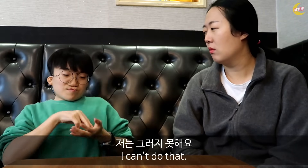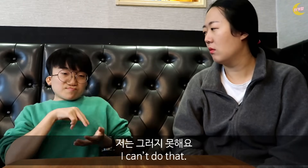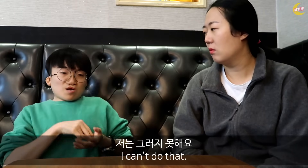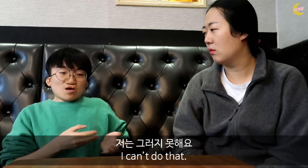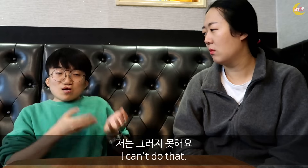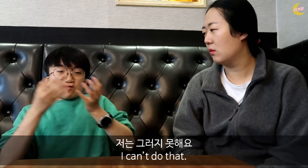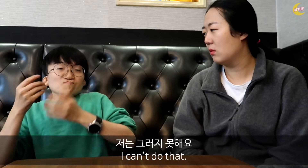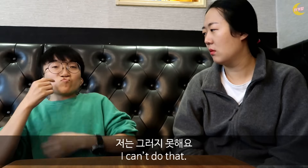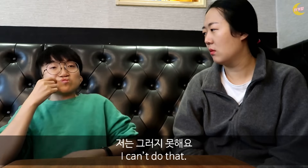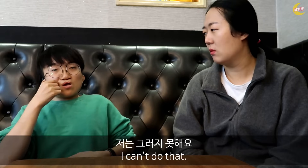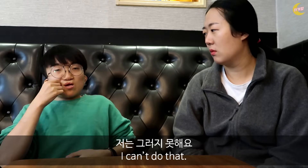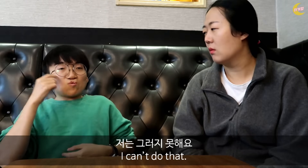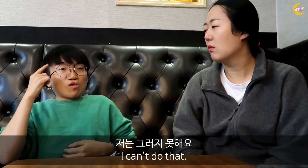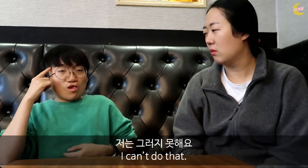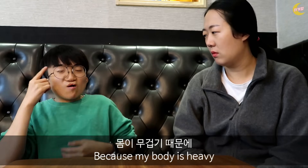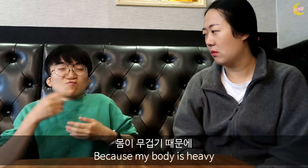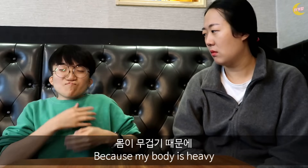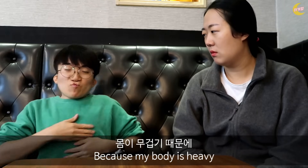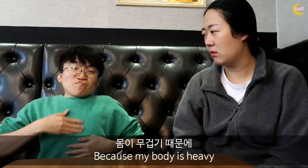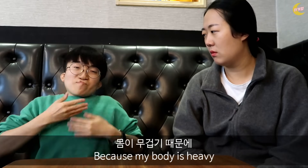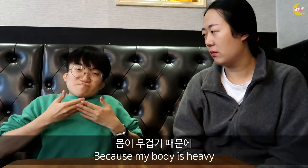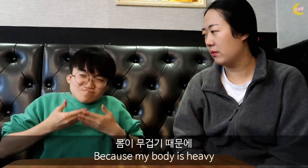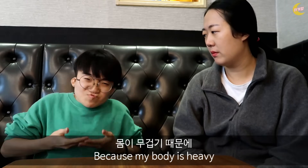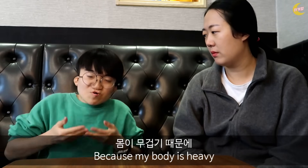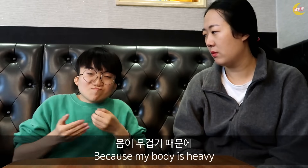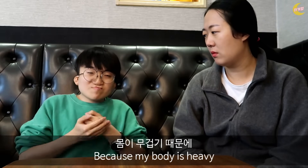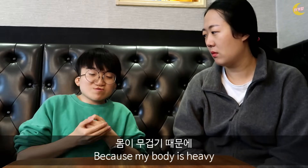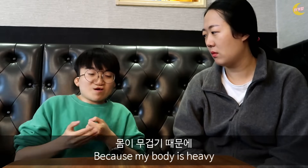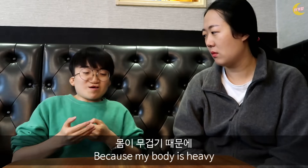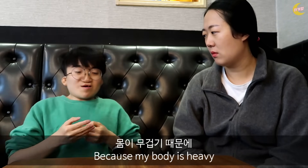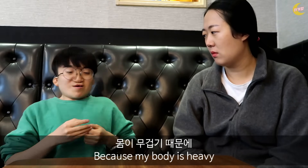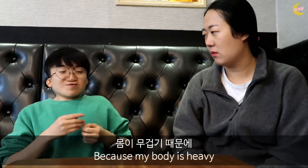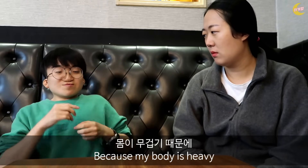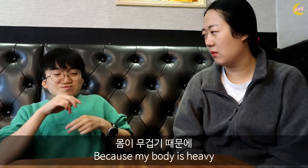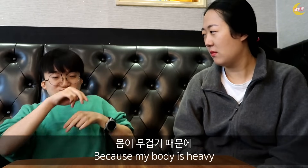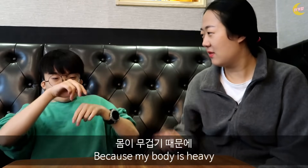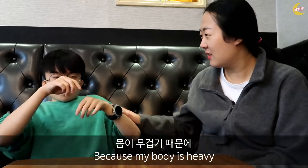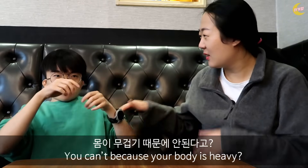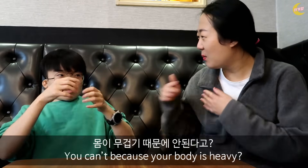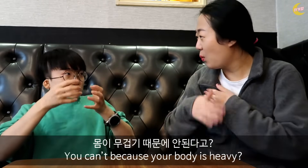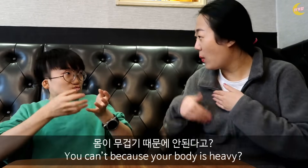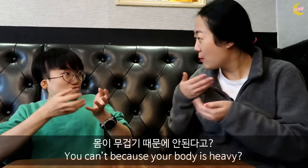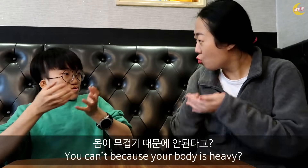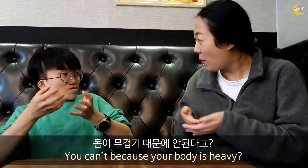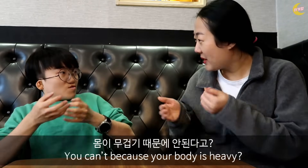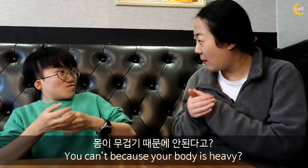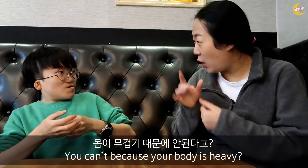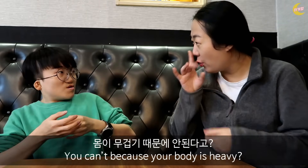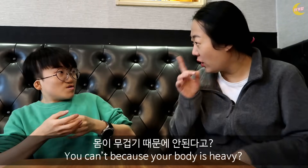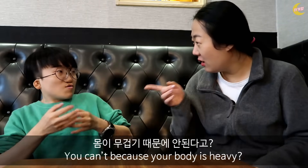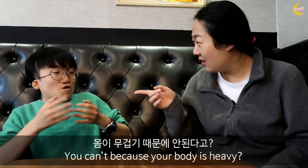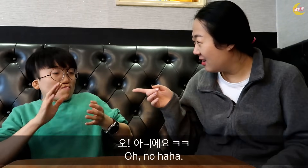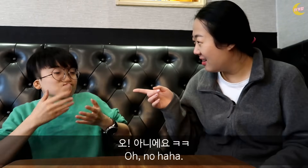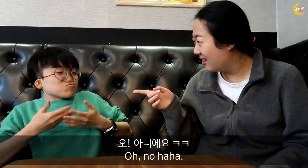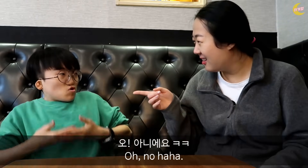I can’t do that. Because my body is heavy You can’t because your body is heavy?